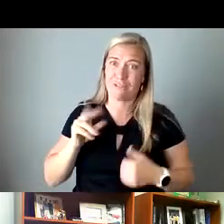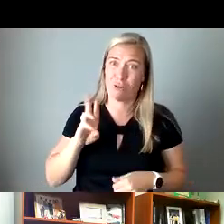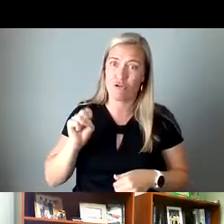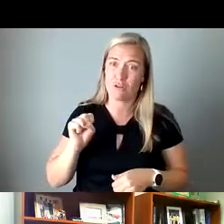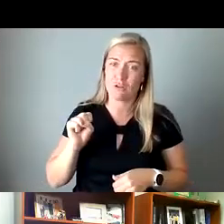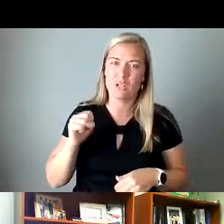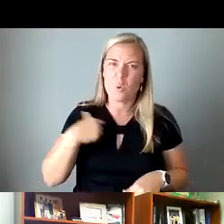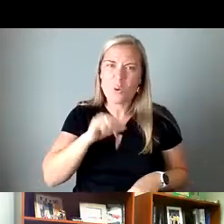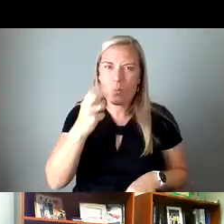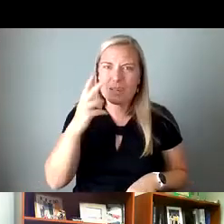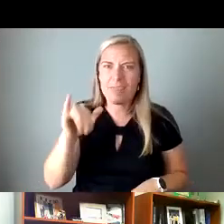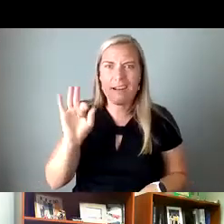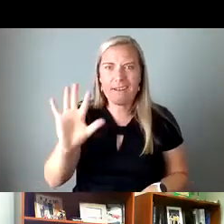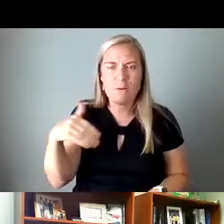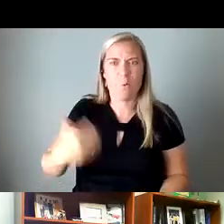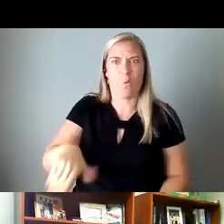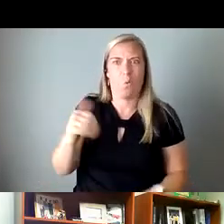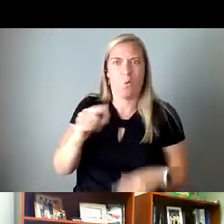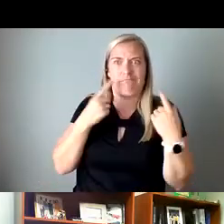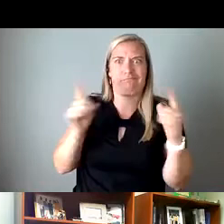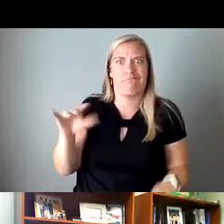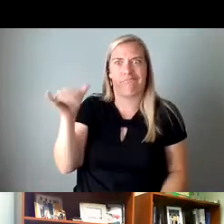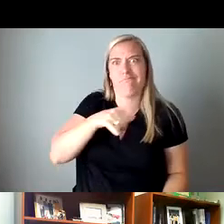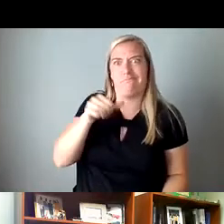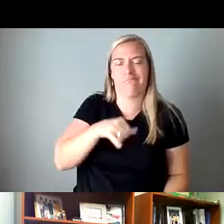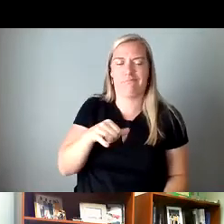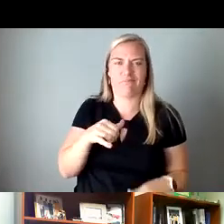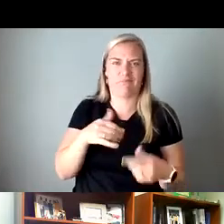really been just a remarkable achievement by the scientific community, and one that we're very